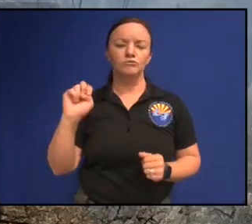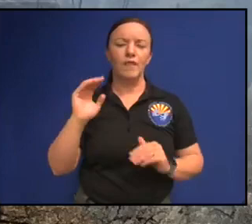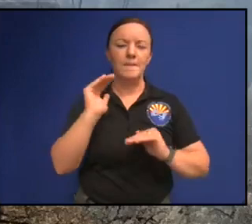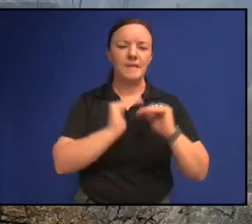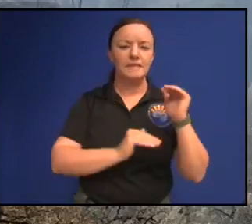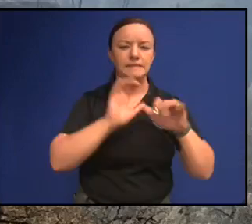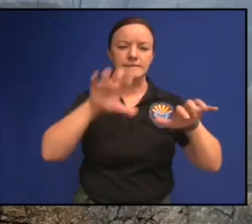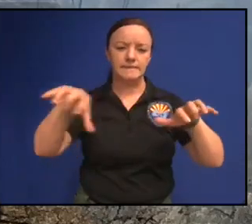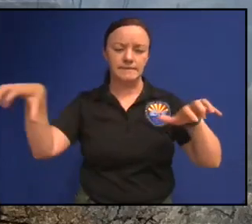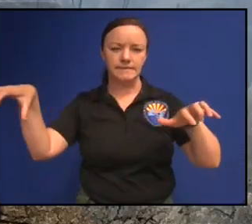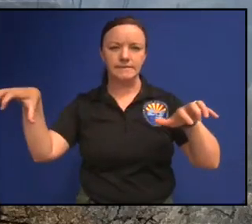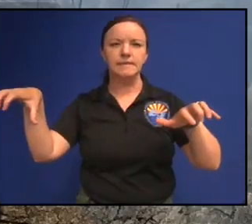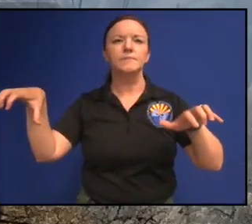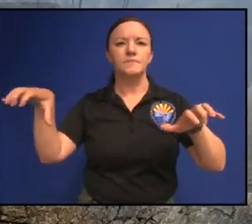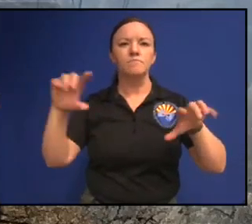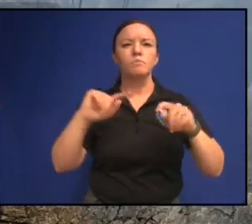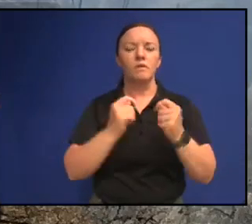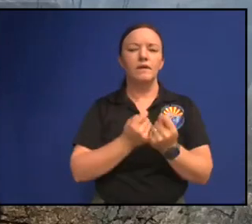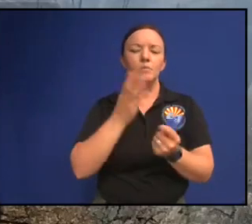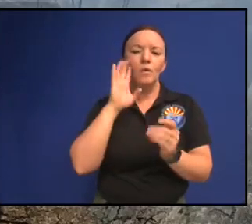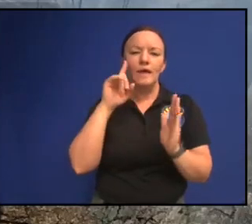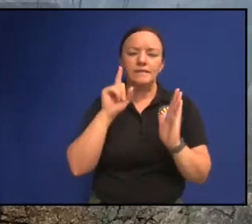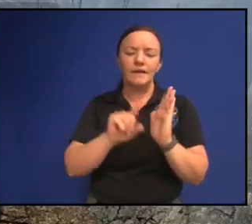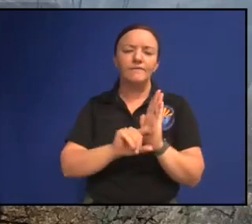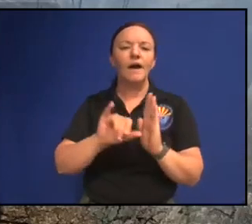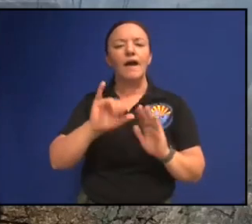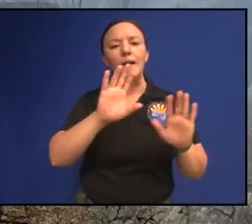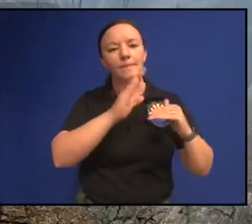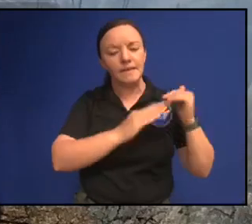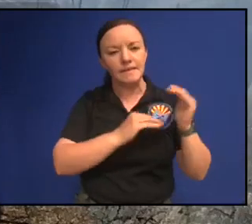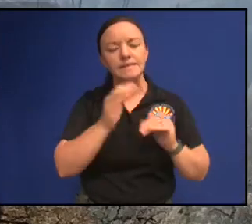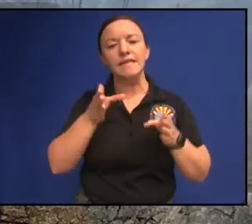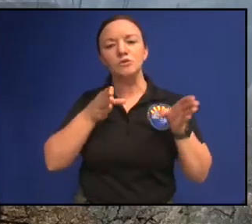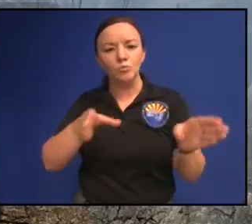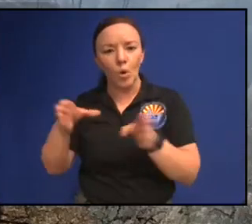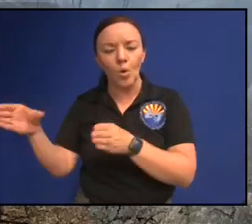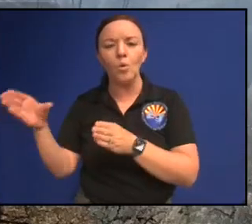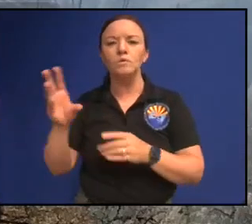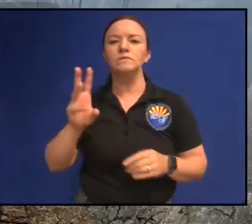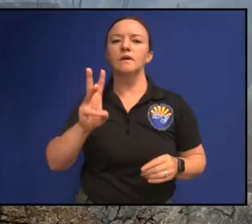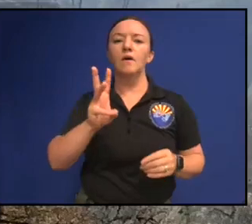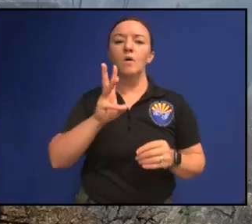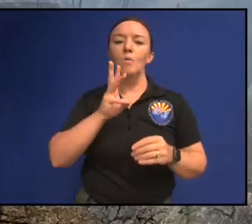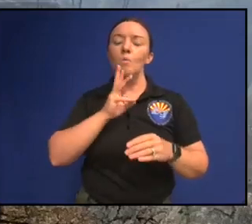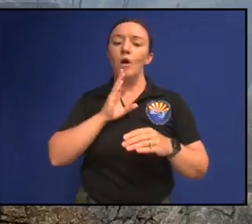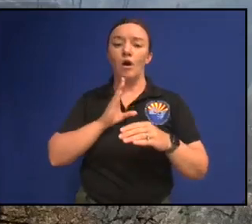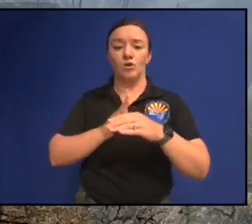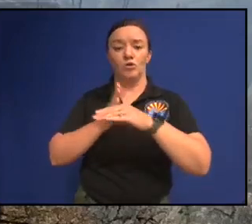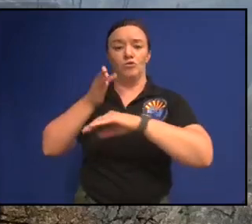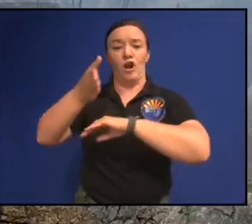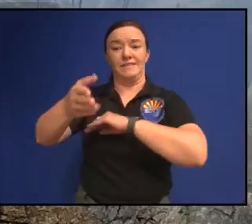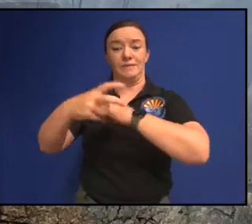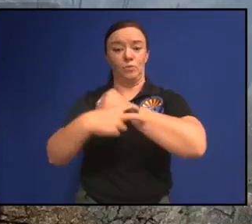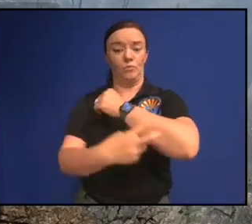TREATMENTS, WATER CROSSINGS THAT MIGHT FAIL DUE TO FLOODS AND DEBRIS FLOWS FOR TREATMENT.